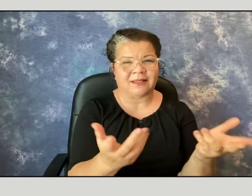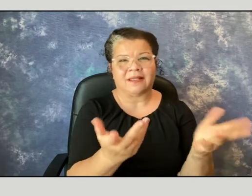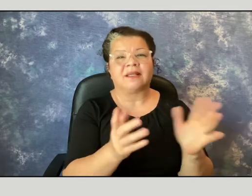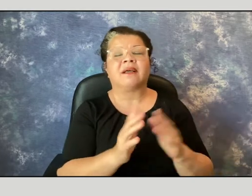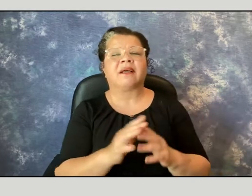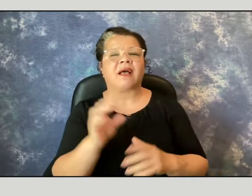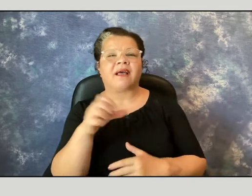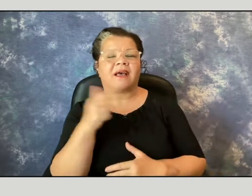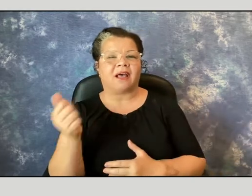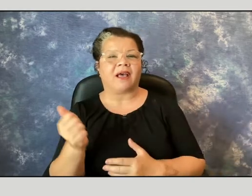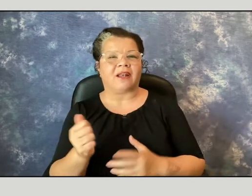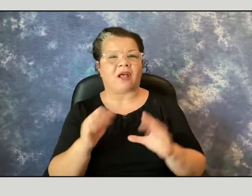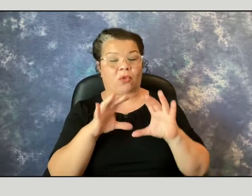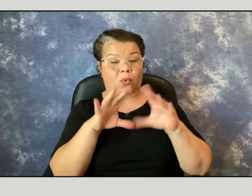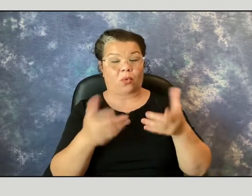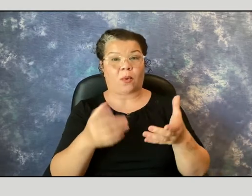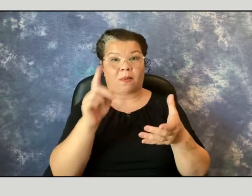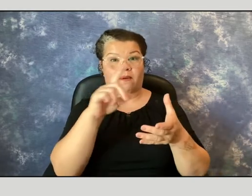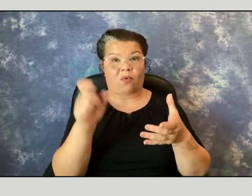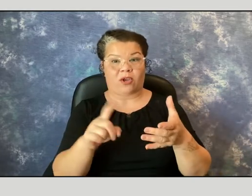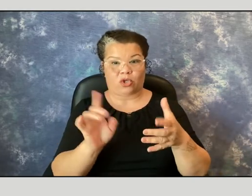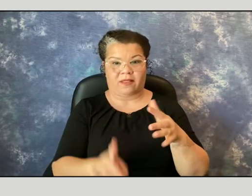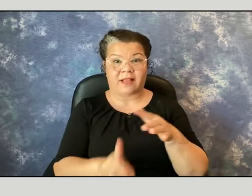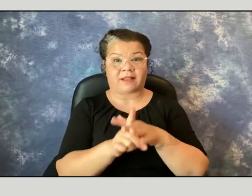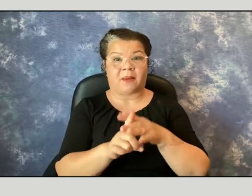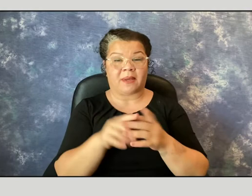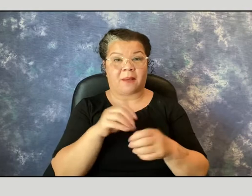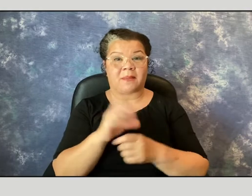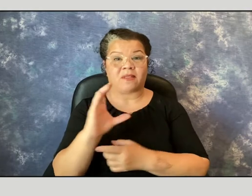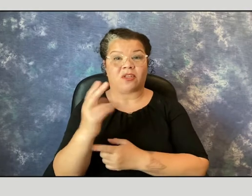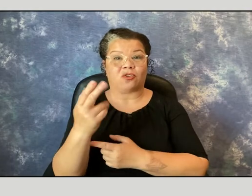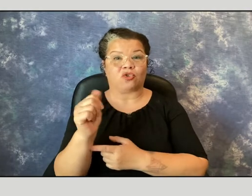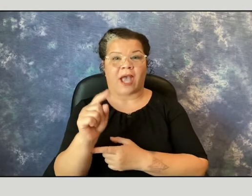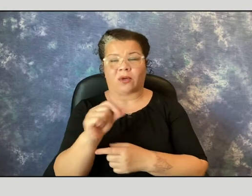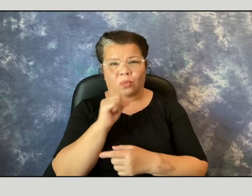that's coming up in the chat that's so important that we don't have time for is to think